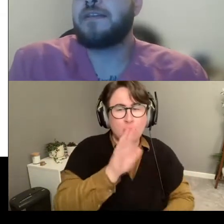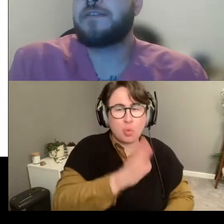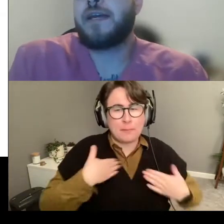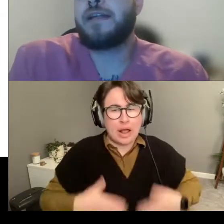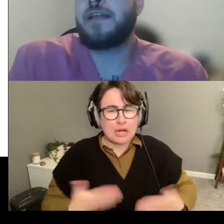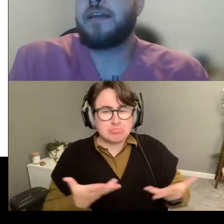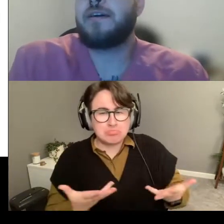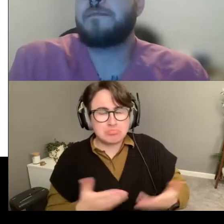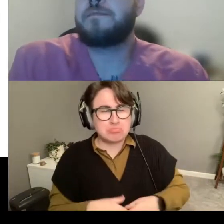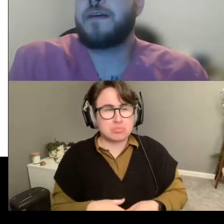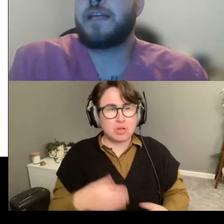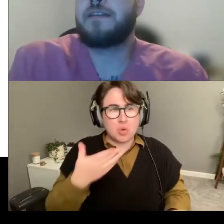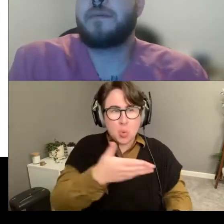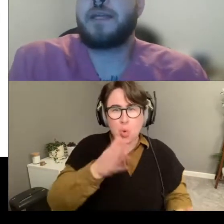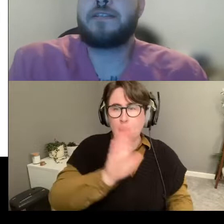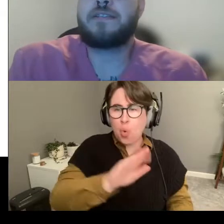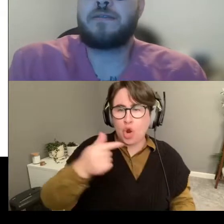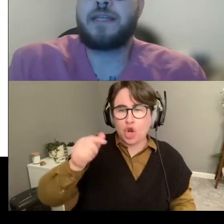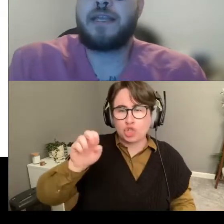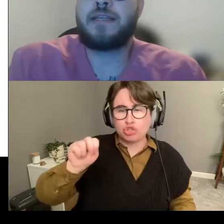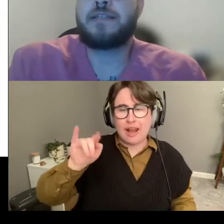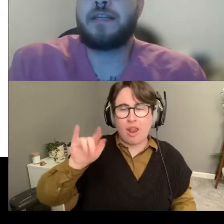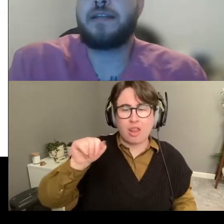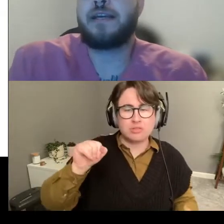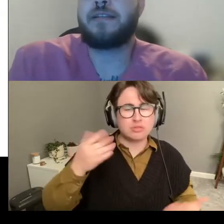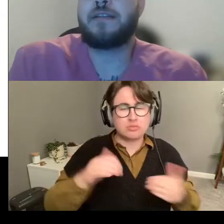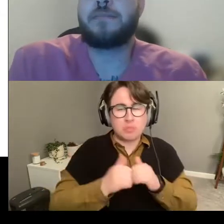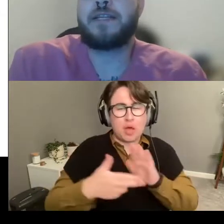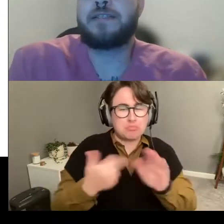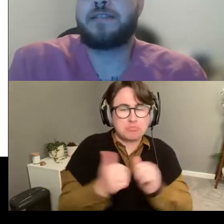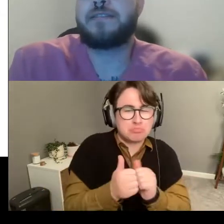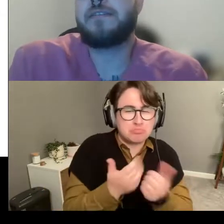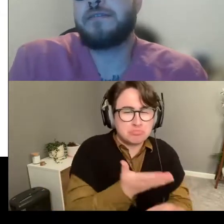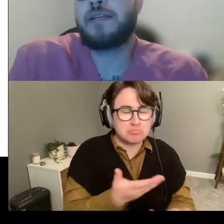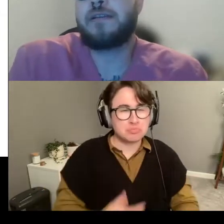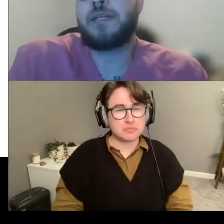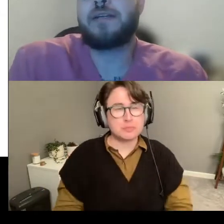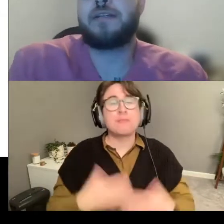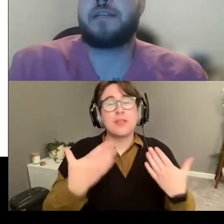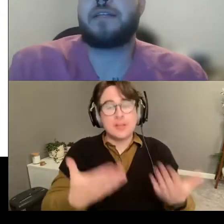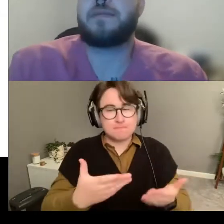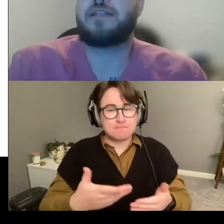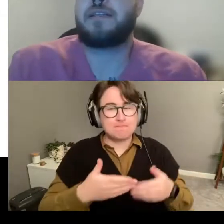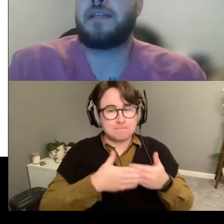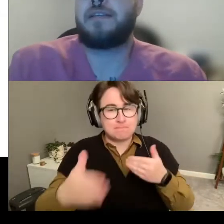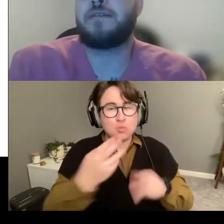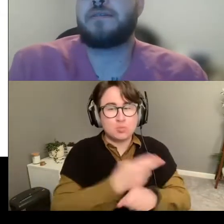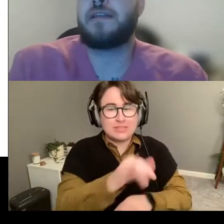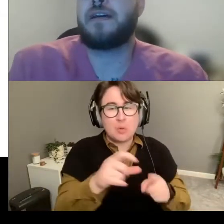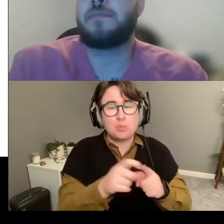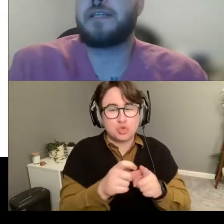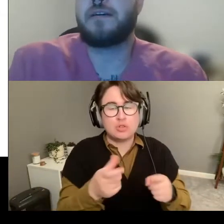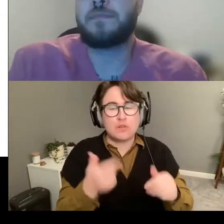and try to find with way to engage in dialog with patients using and mirroring the language that they use to help